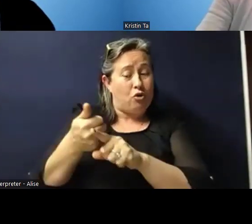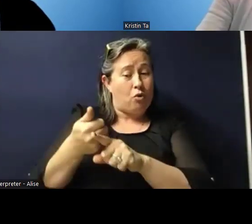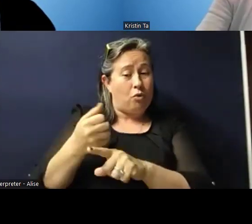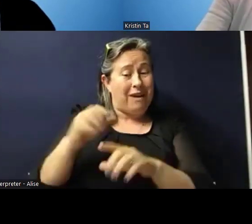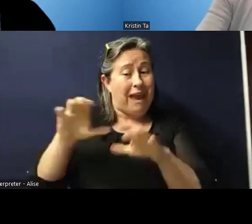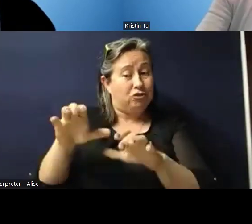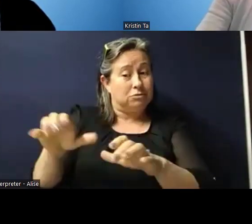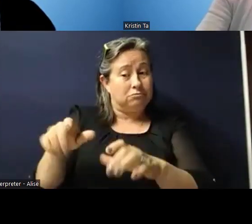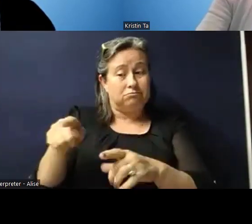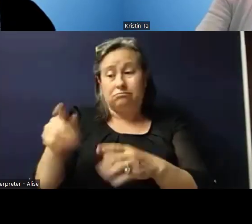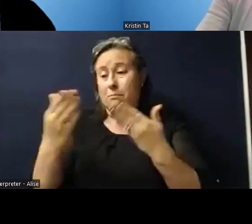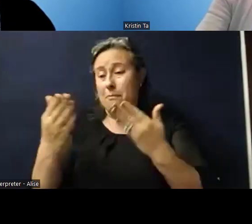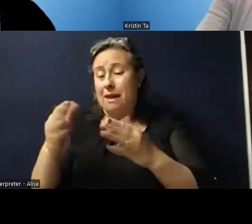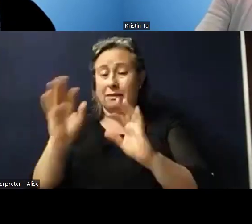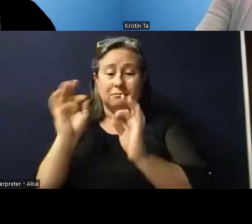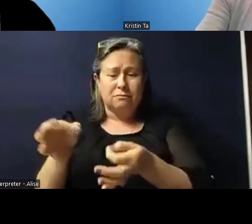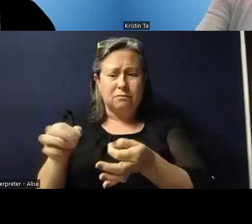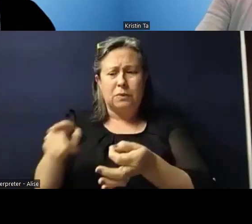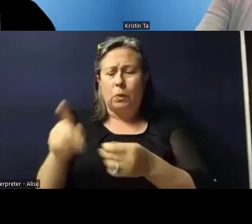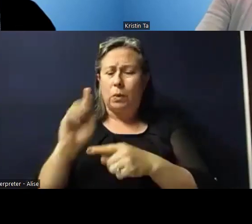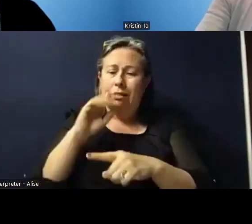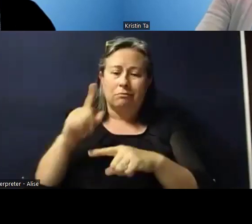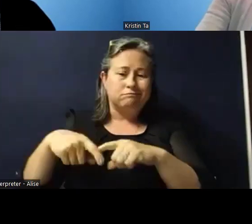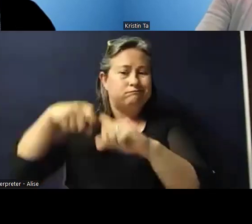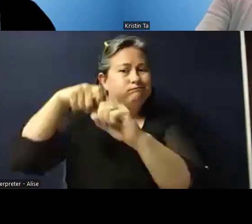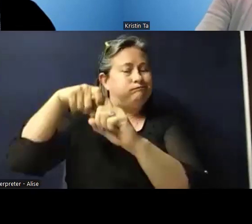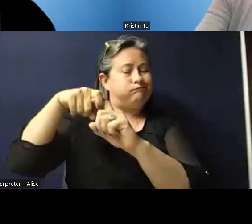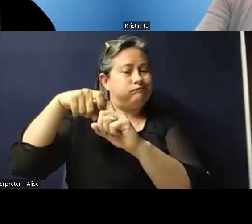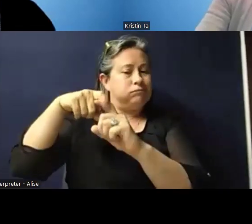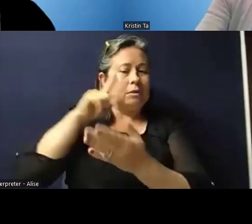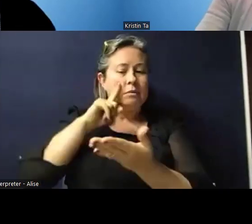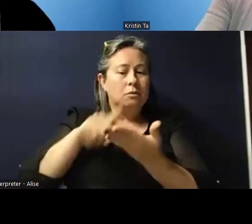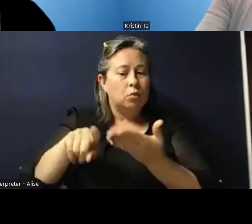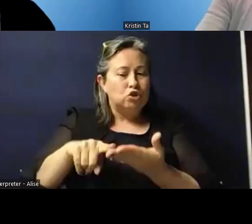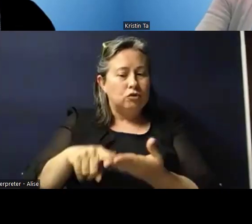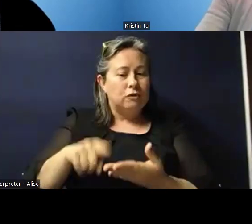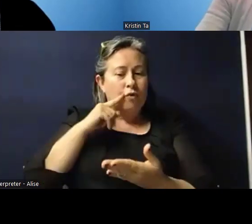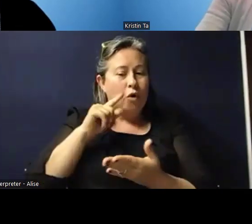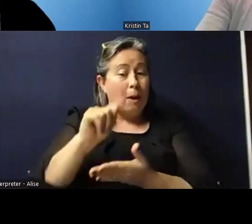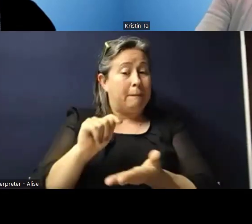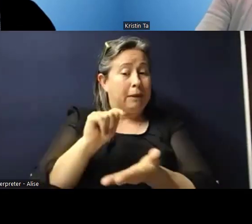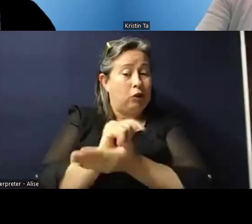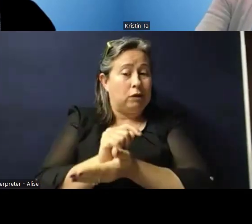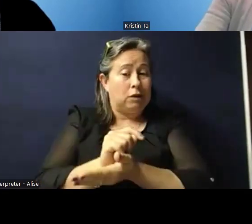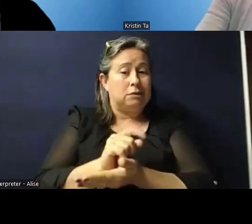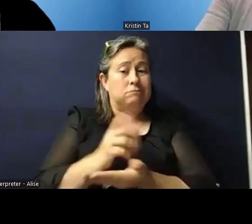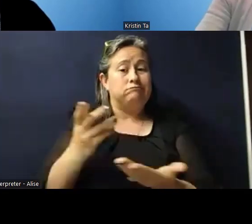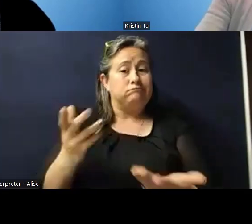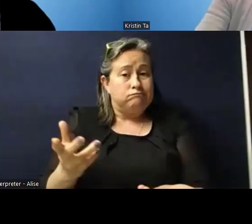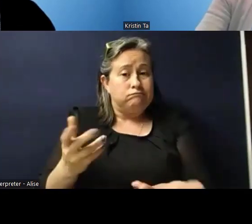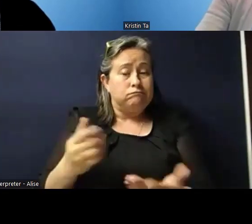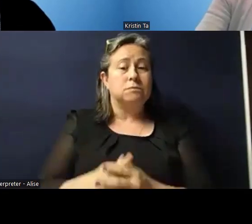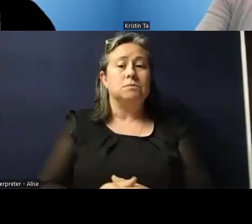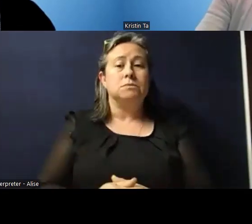that they would suspend activity of a research investigator for a period of time such that